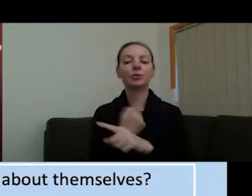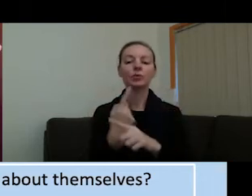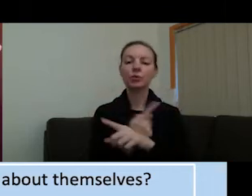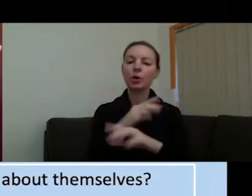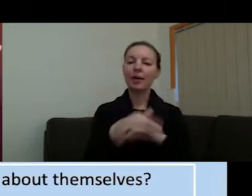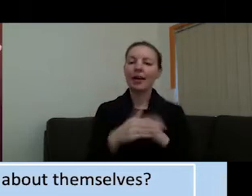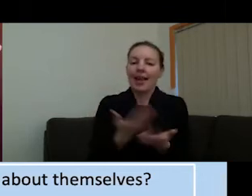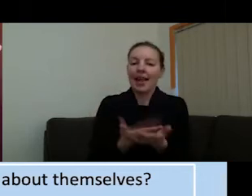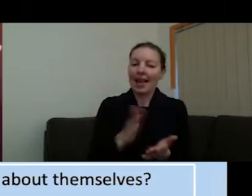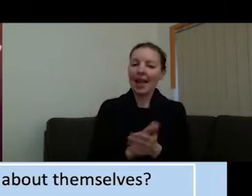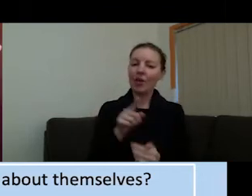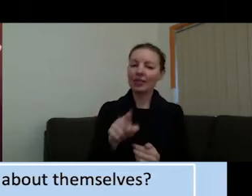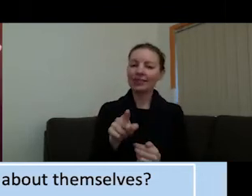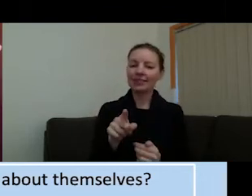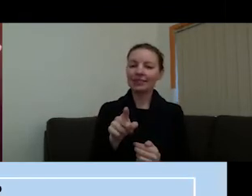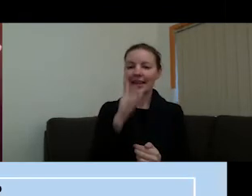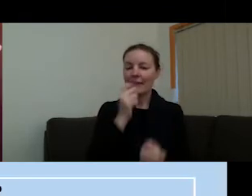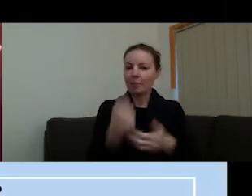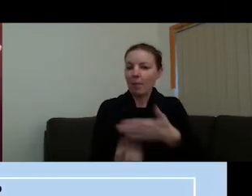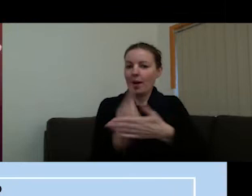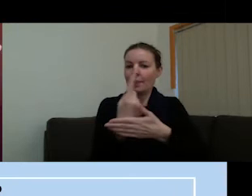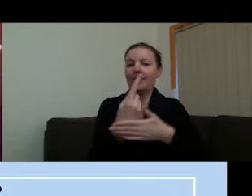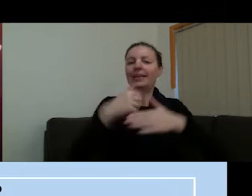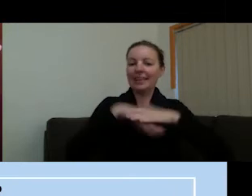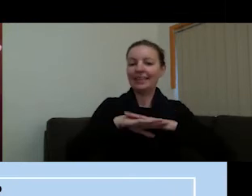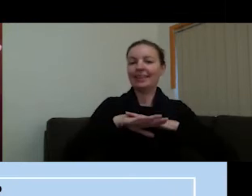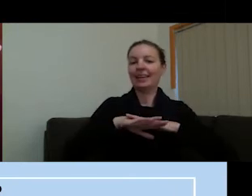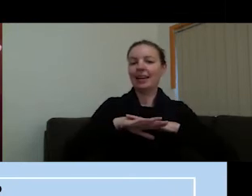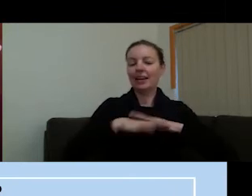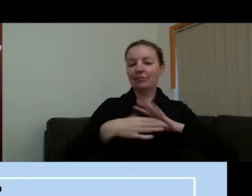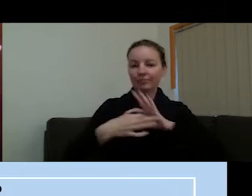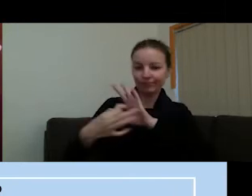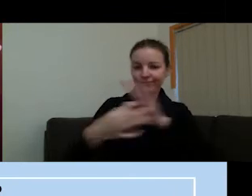of stuff can show up in interpersonal relationships. So, the